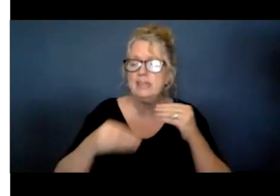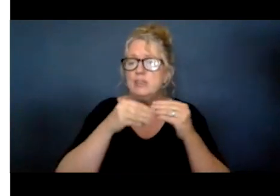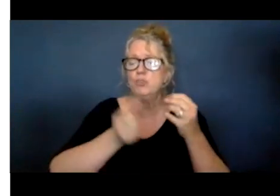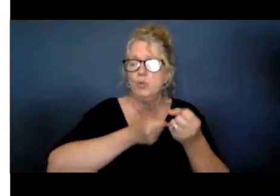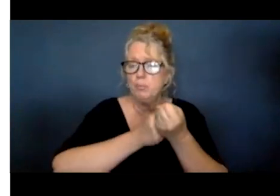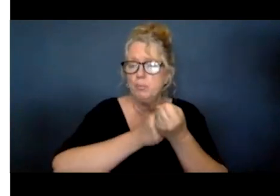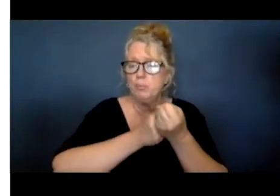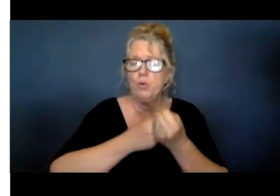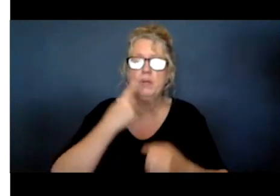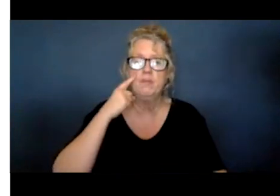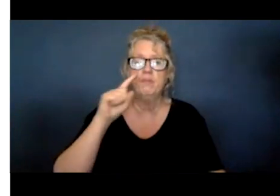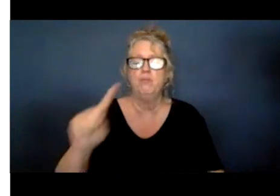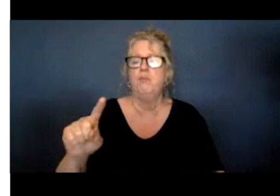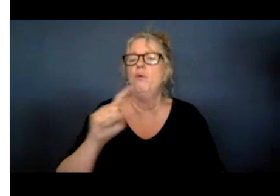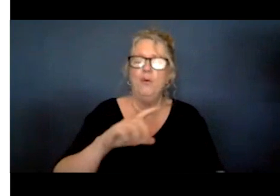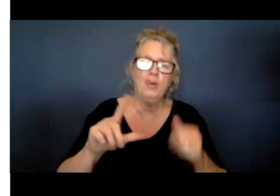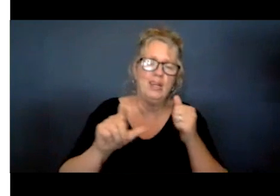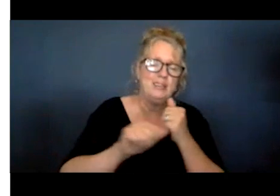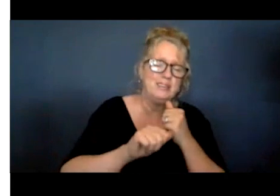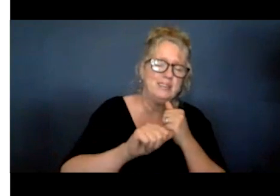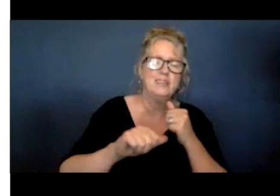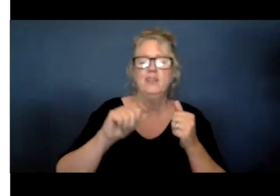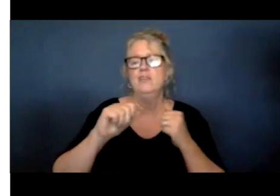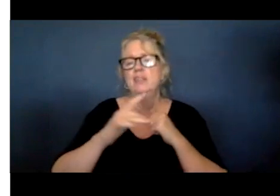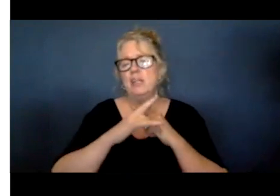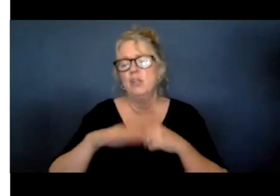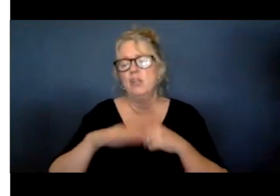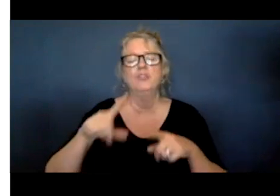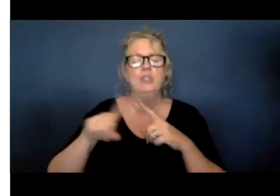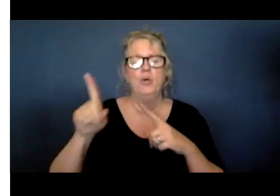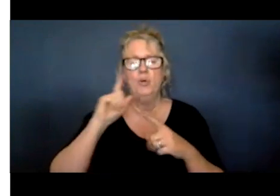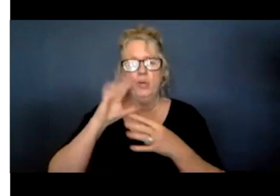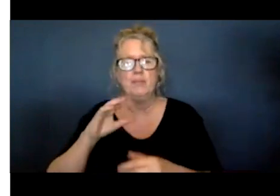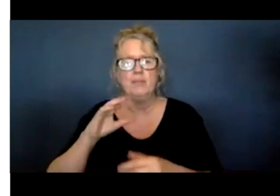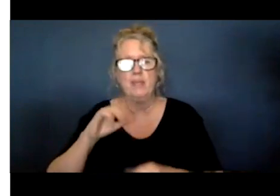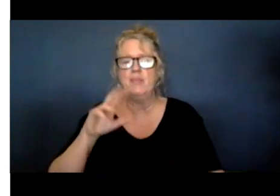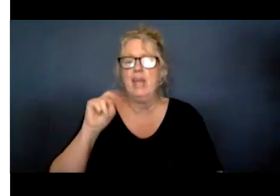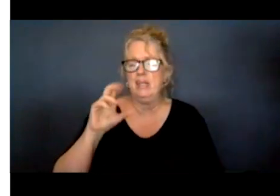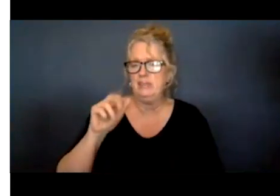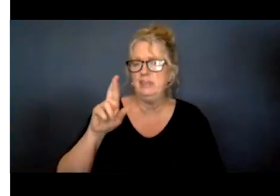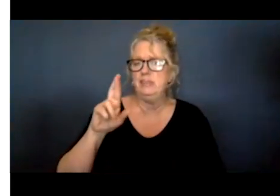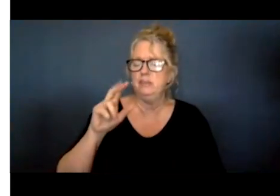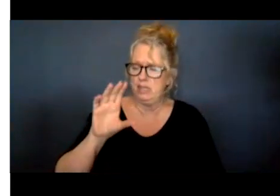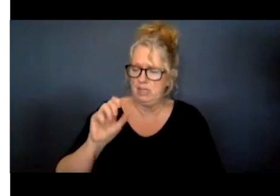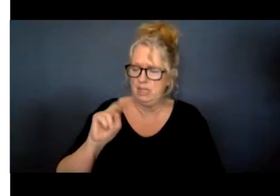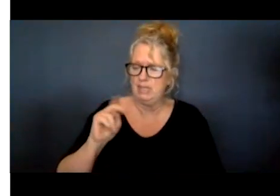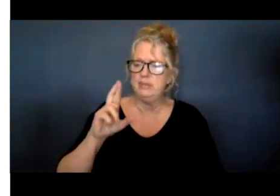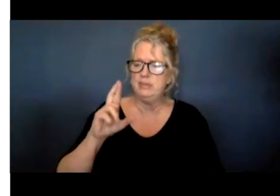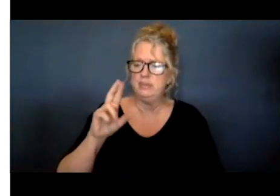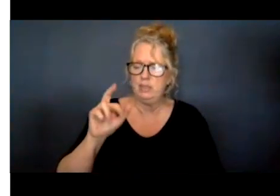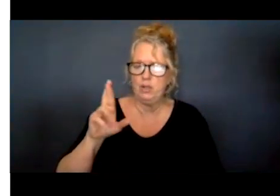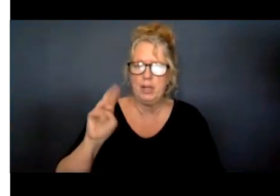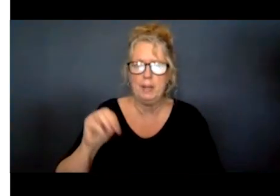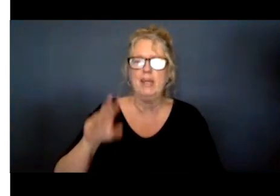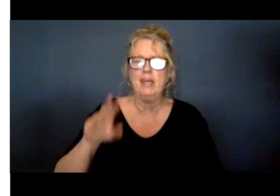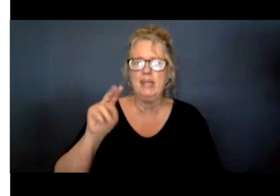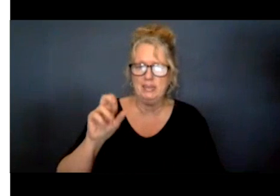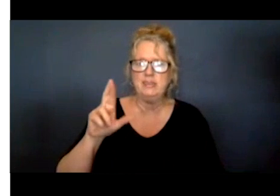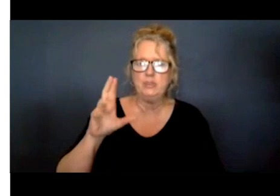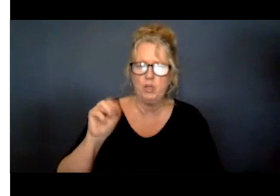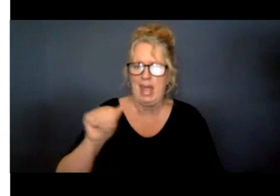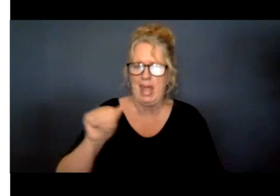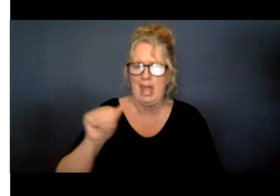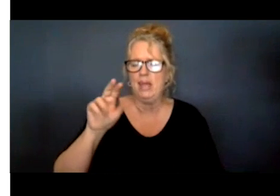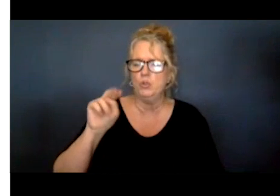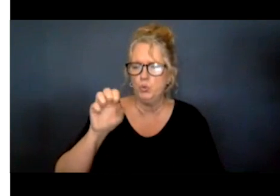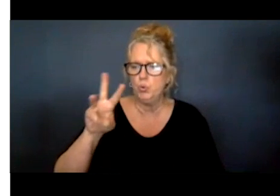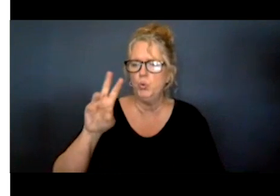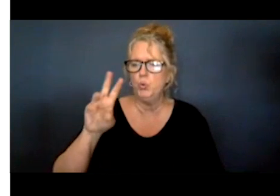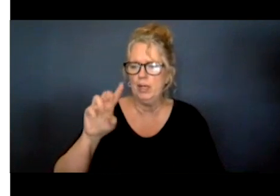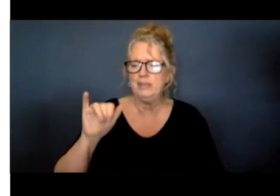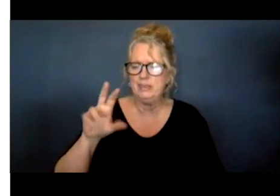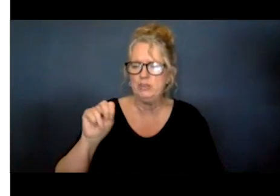assistive technology or accessibility, please contact the NCRTM at NCRTM@neweditions.net.